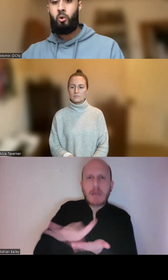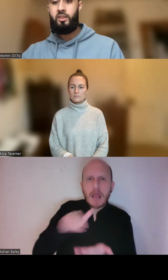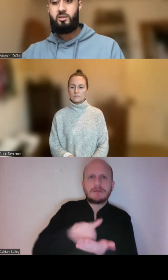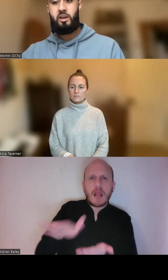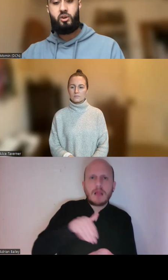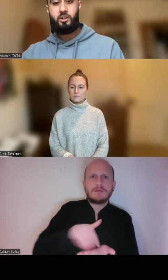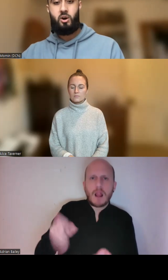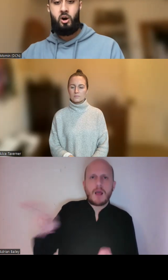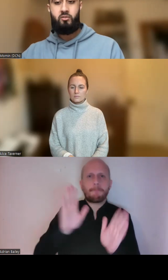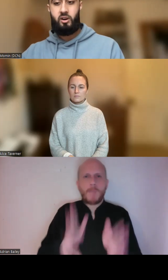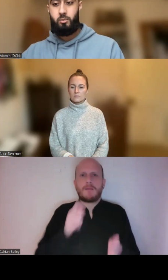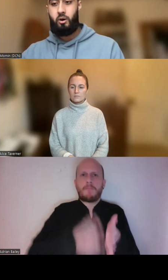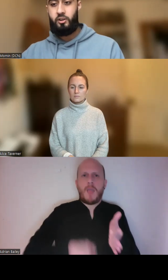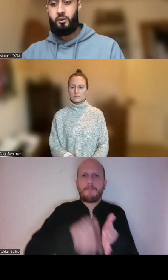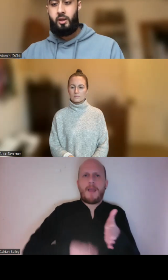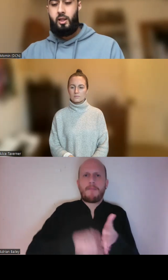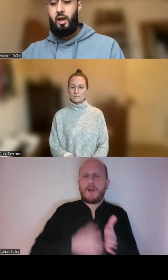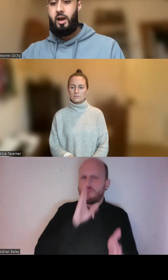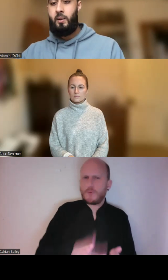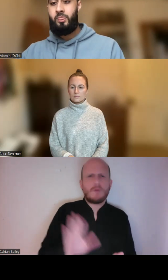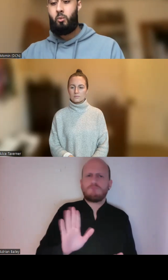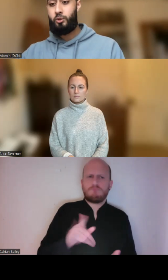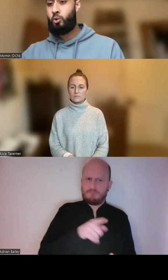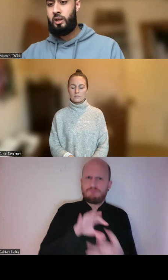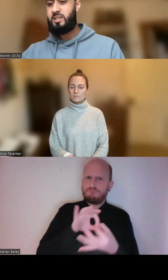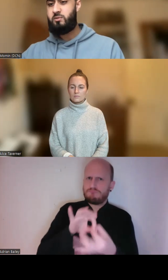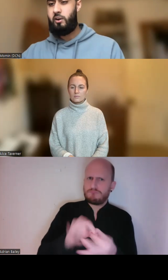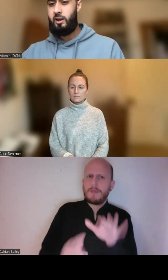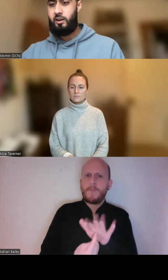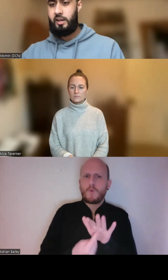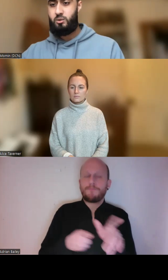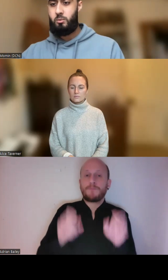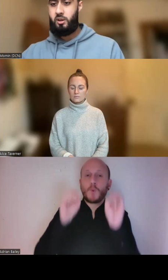All of these metrics are very important. With Google Ads, there's very little engagement